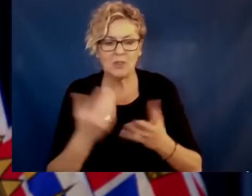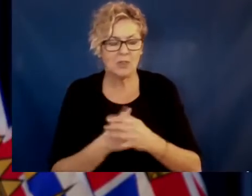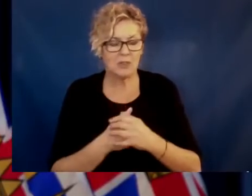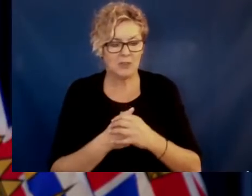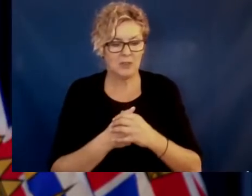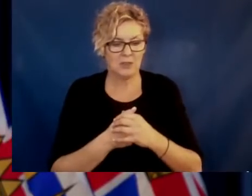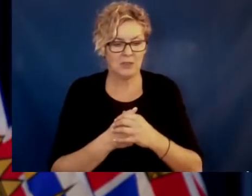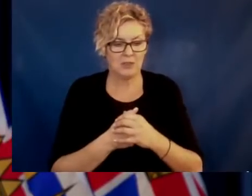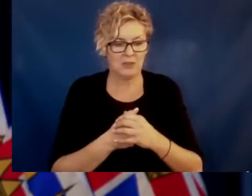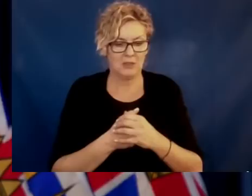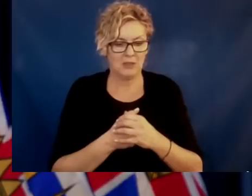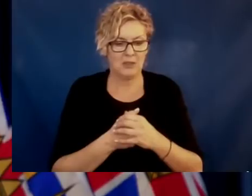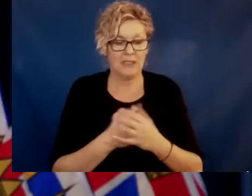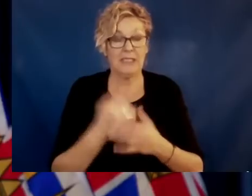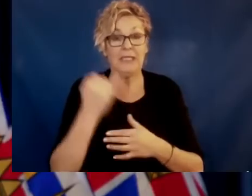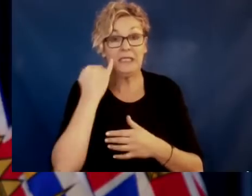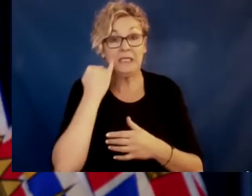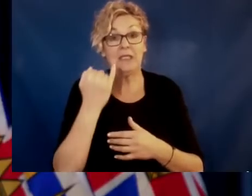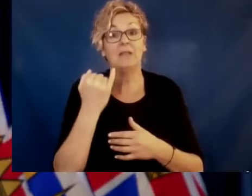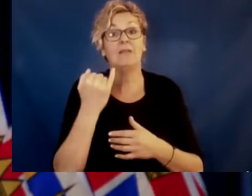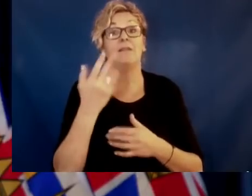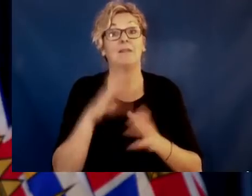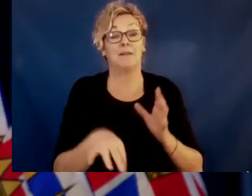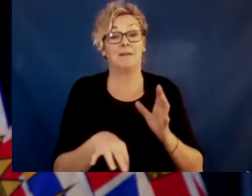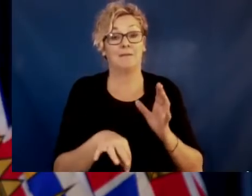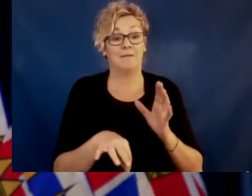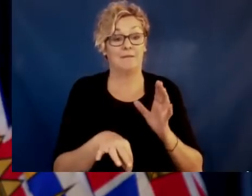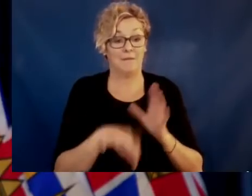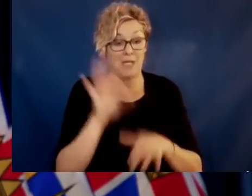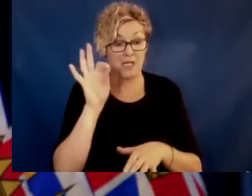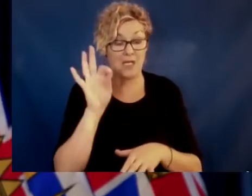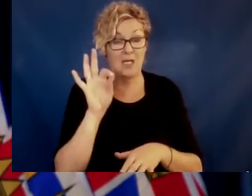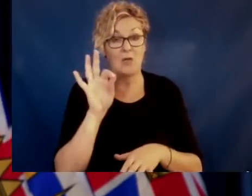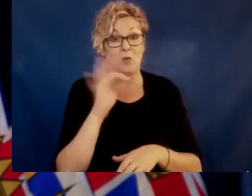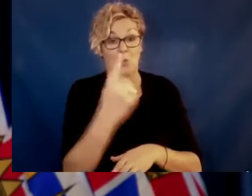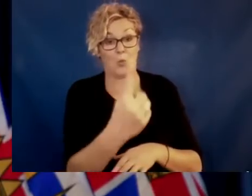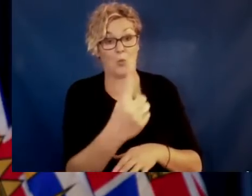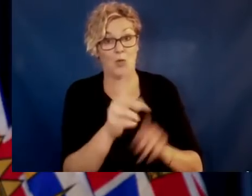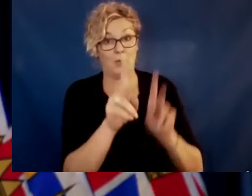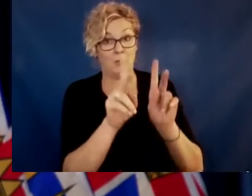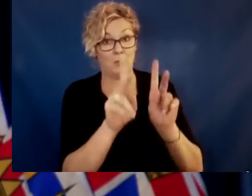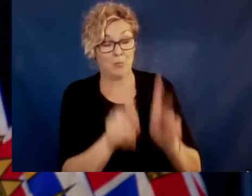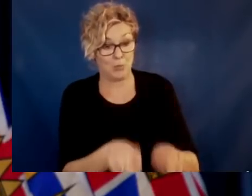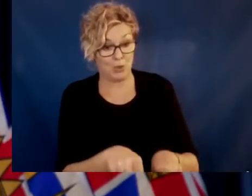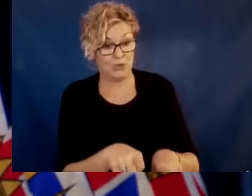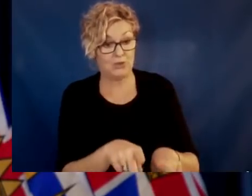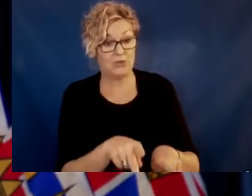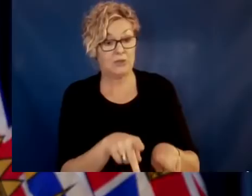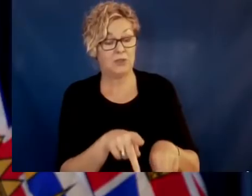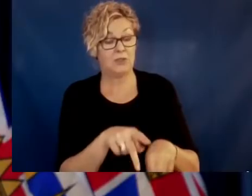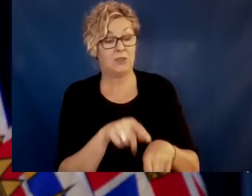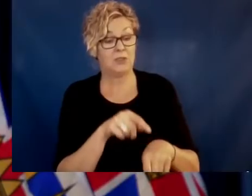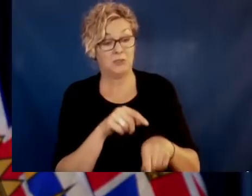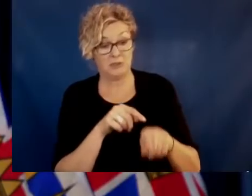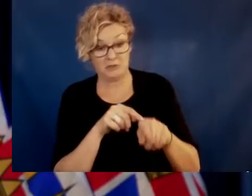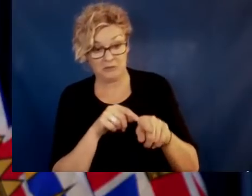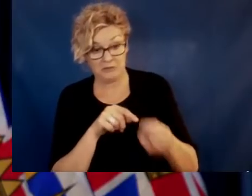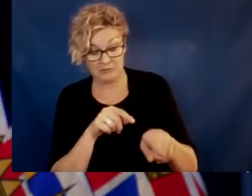In most cases would not be required for the rest of the family to self-isolate. They would want to ensure that the child